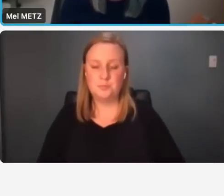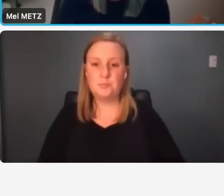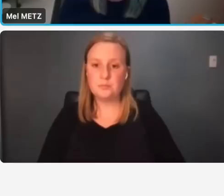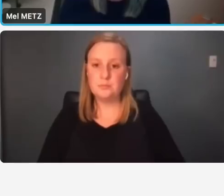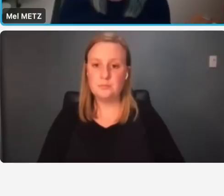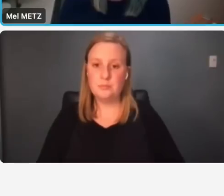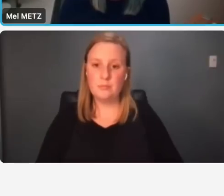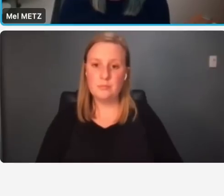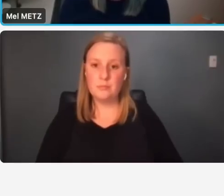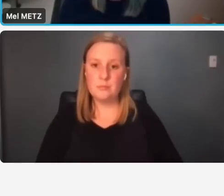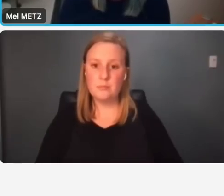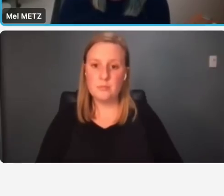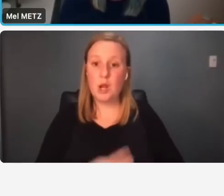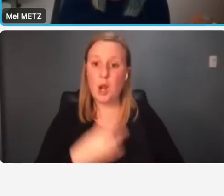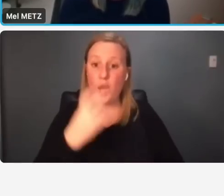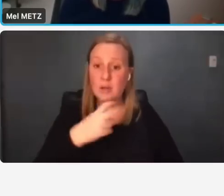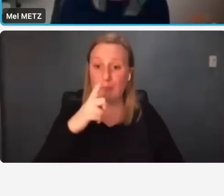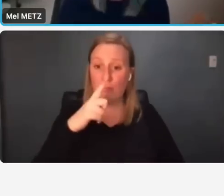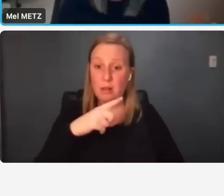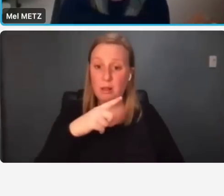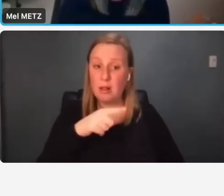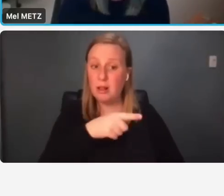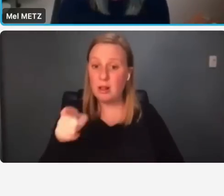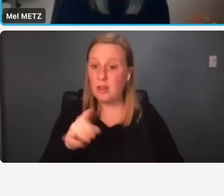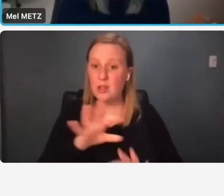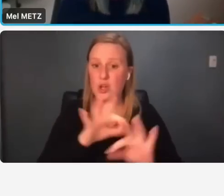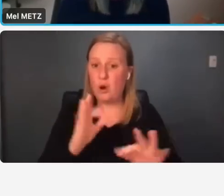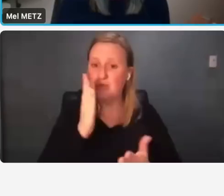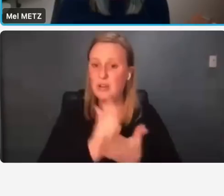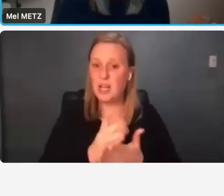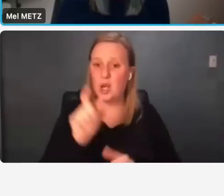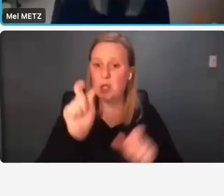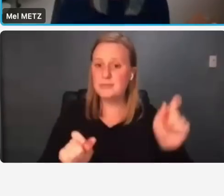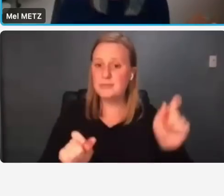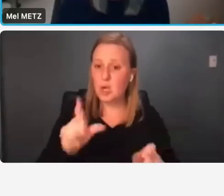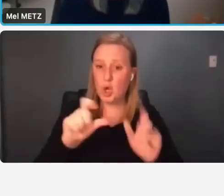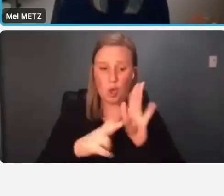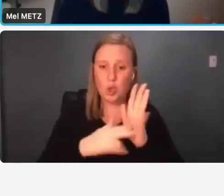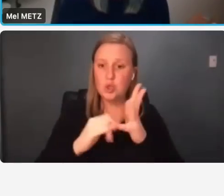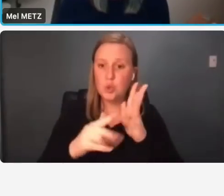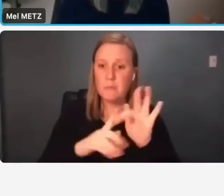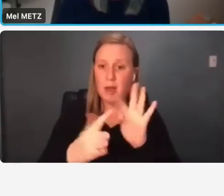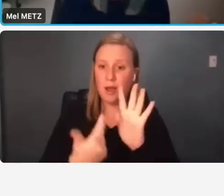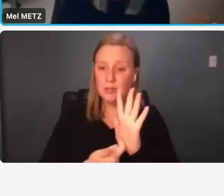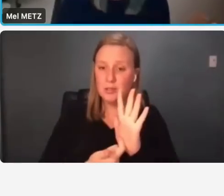in the system aren't genuinely consumers. Language and how we describe people in the new